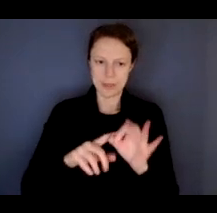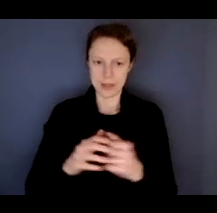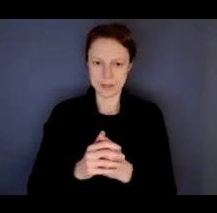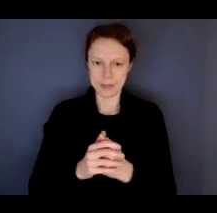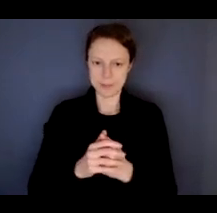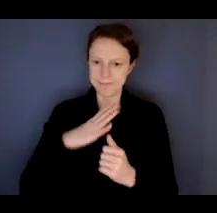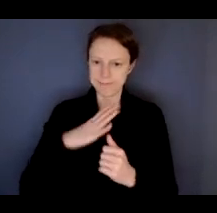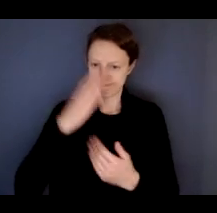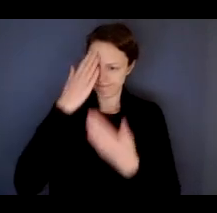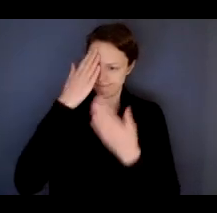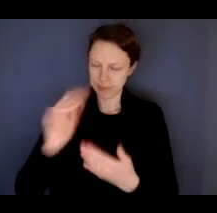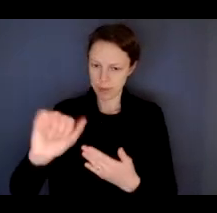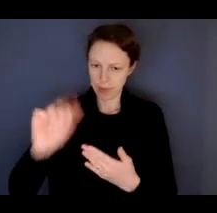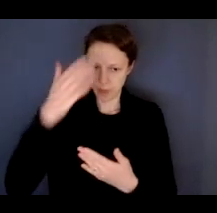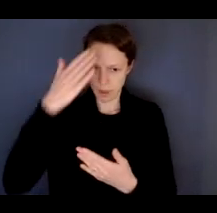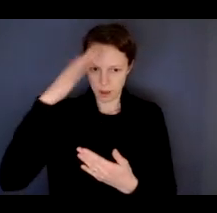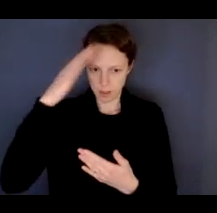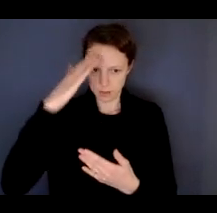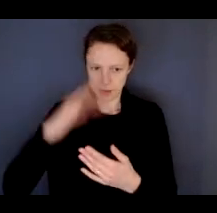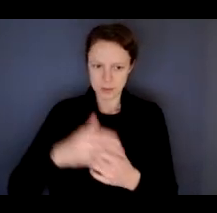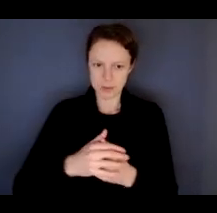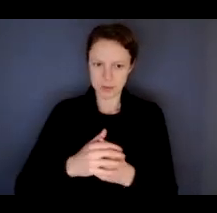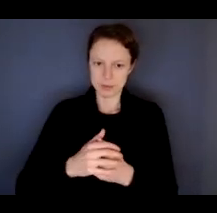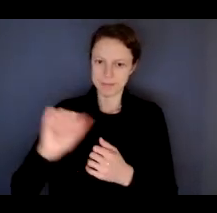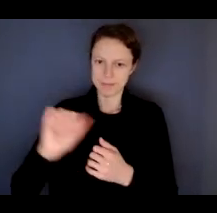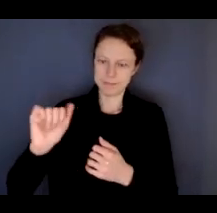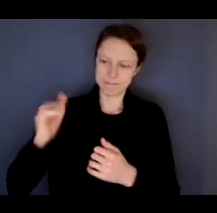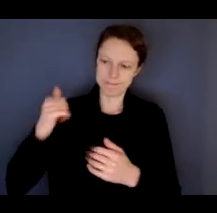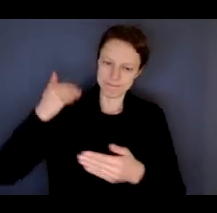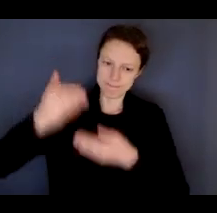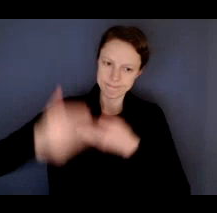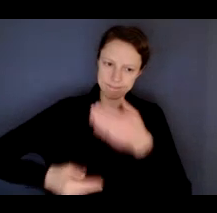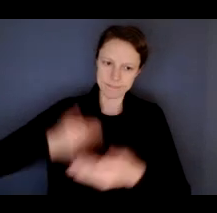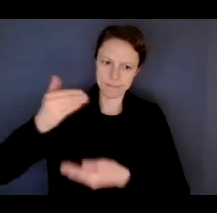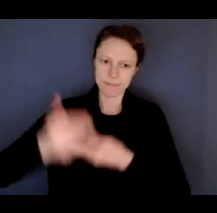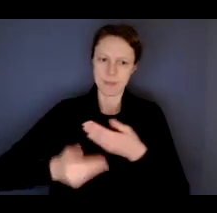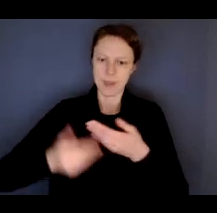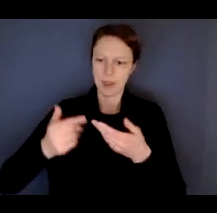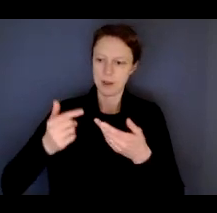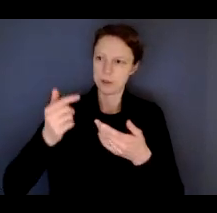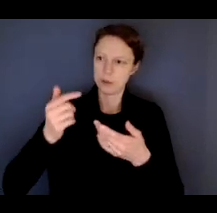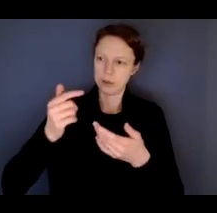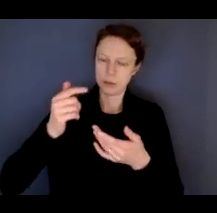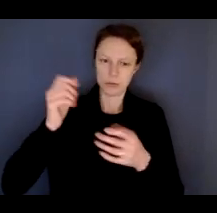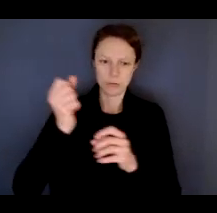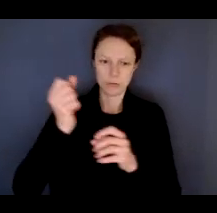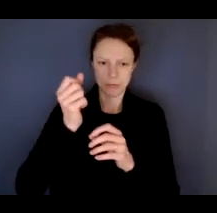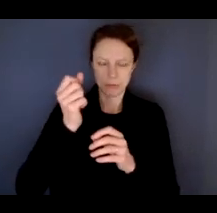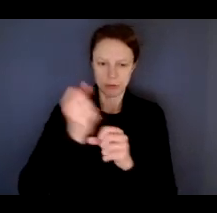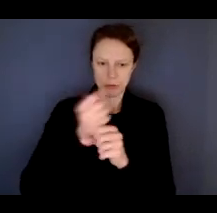to Elders, lore, custom and creation spirits and recognise that these have always been places of